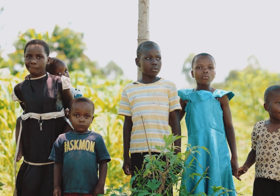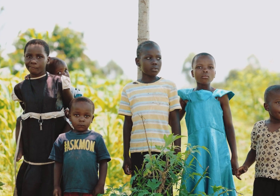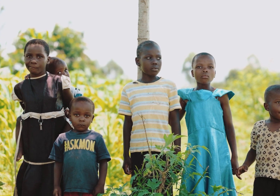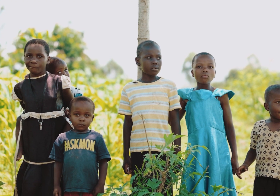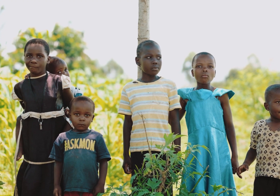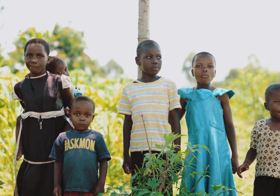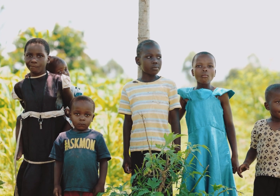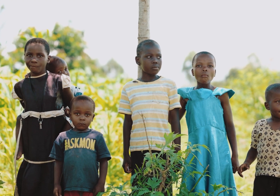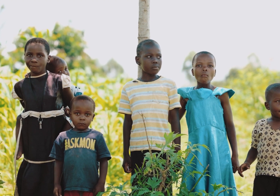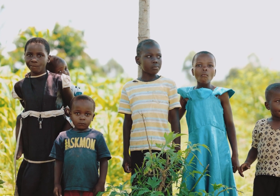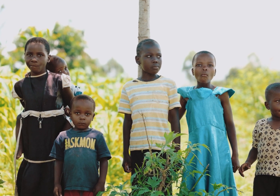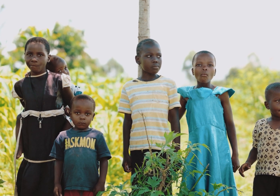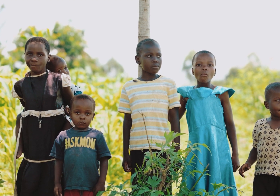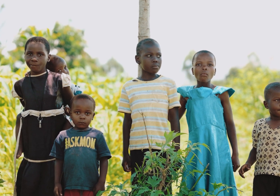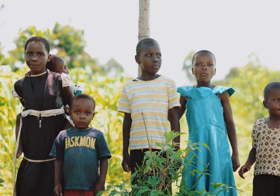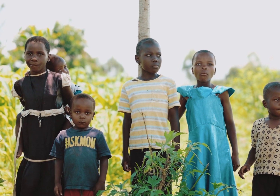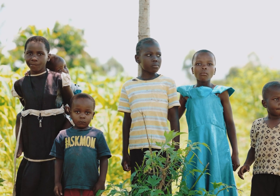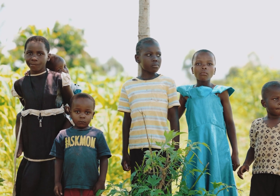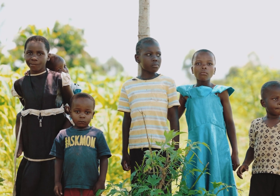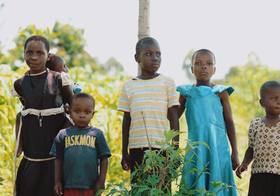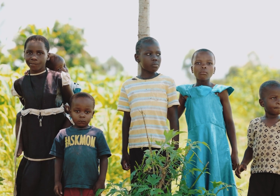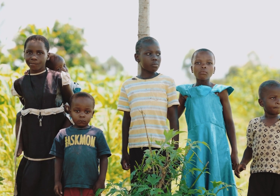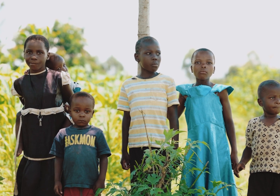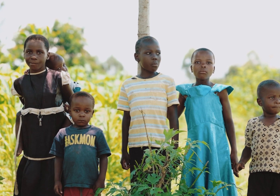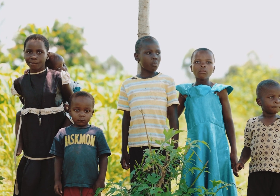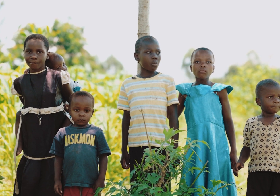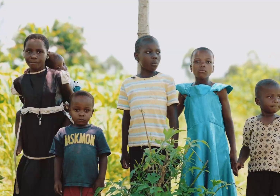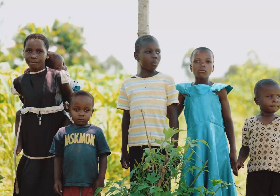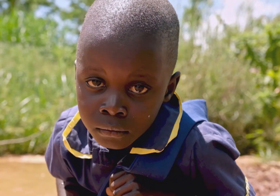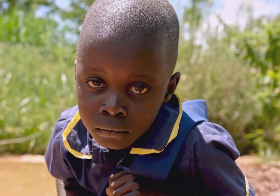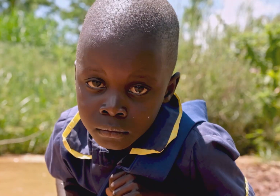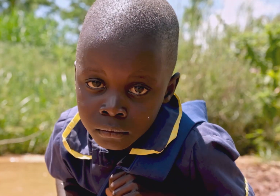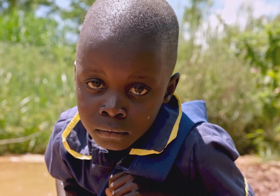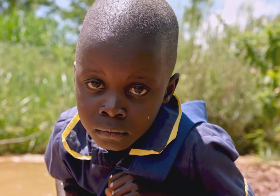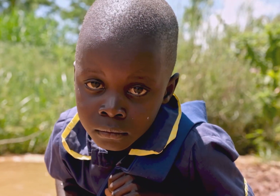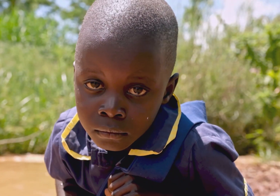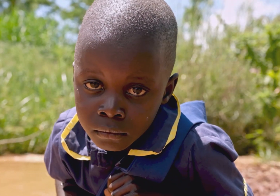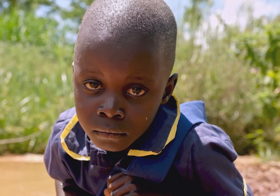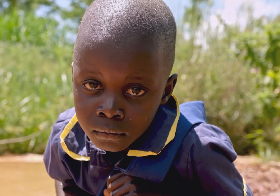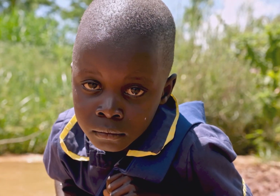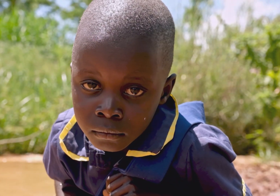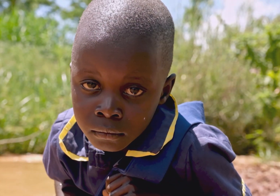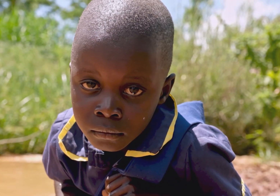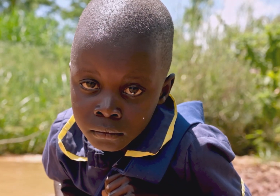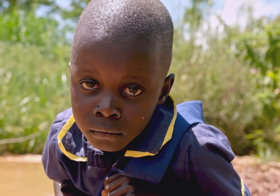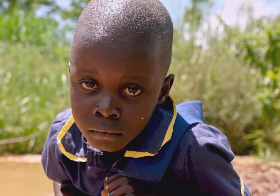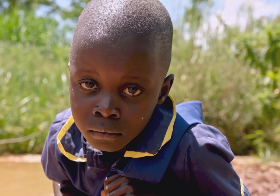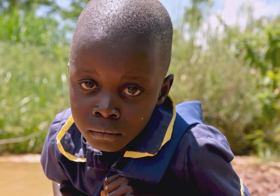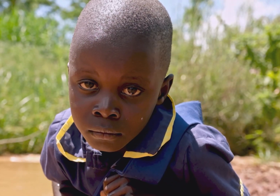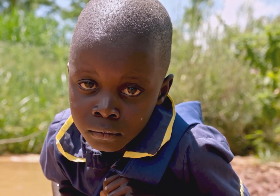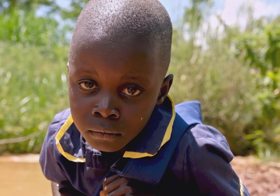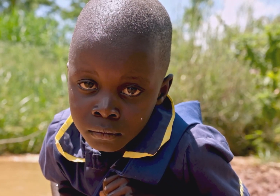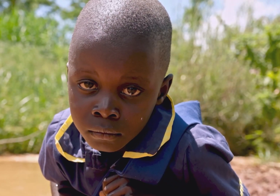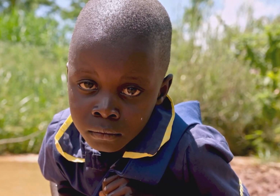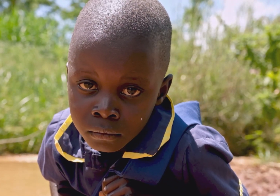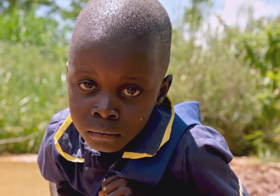not being able to read the Gospels, not knowing the truth of Jesus, that I had just I had just learned myself and accepted Christ right into my heart. Right? Yeah.